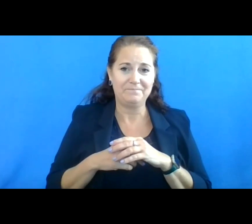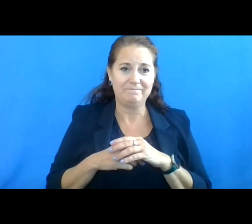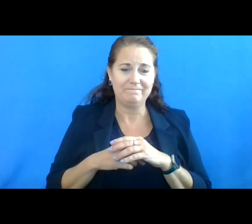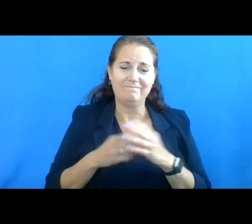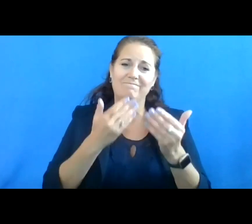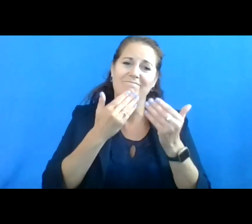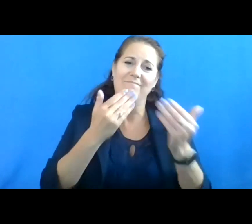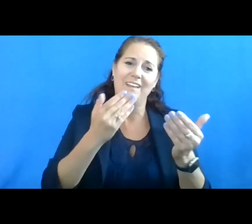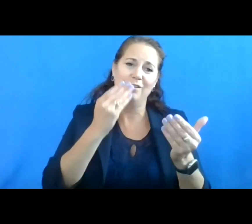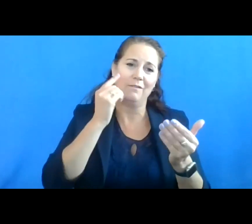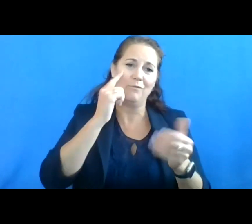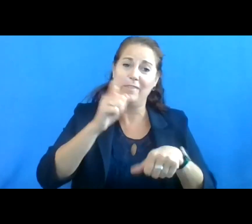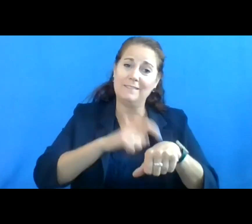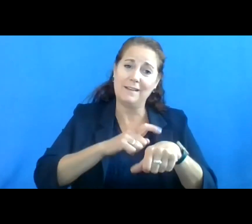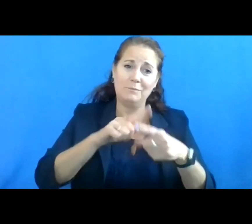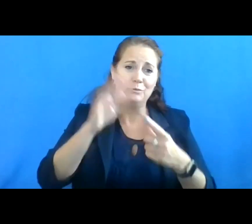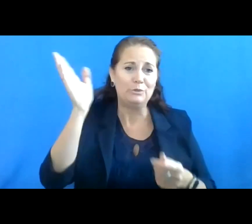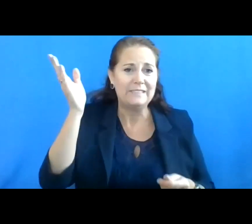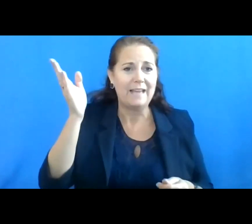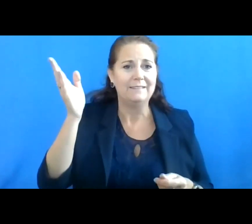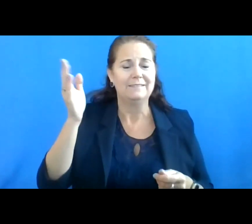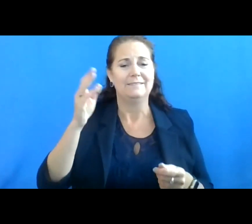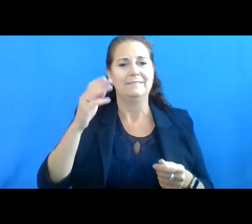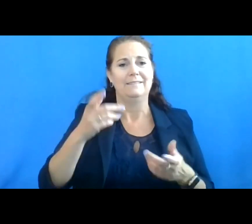Thank you for this time and for being here.